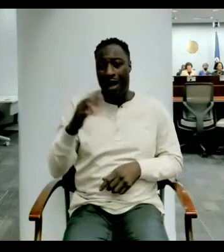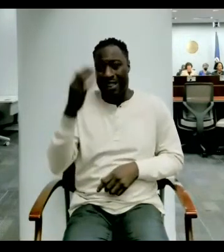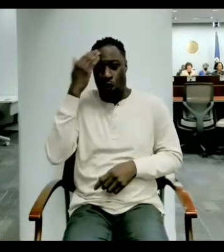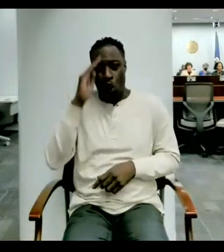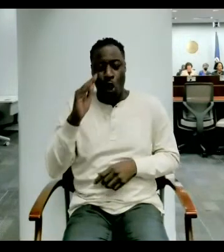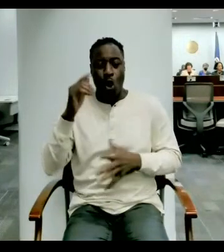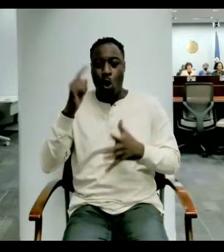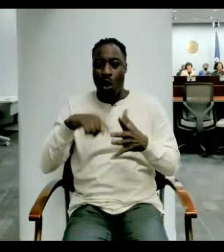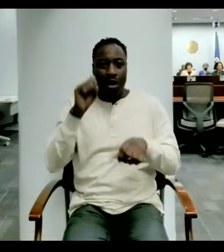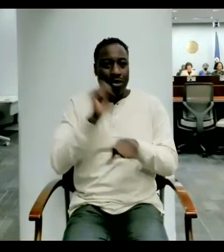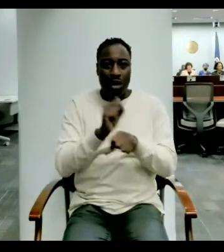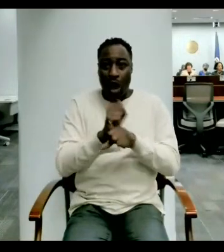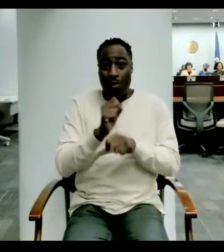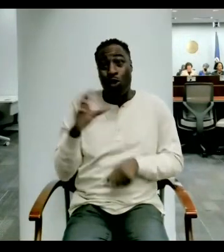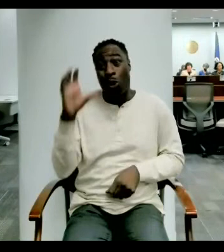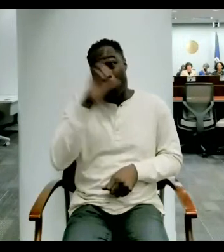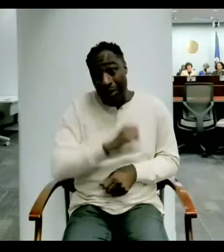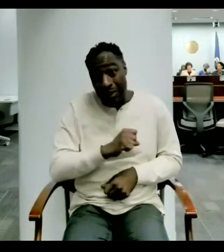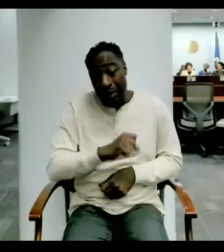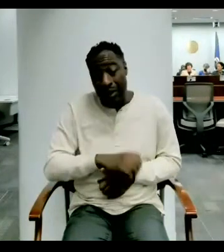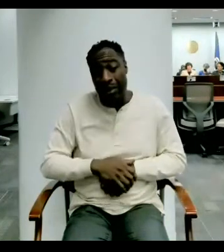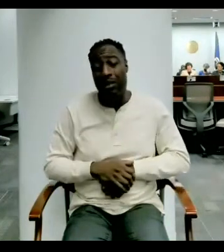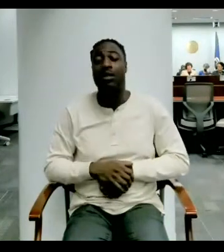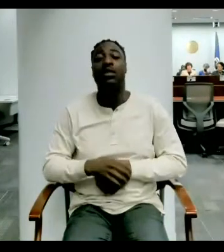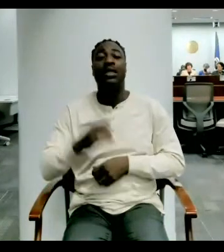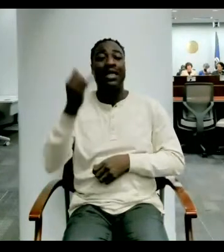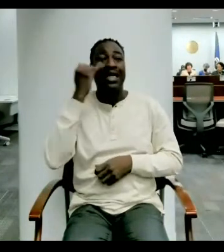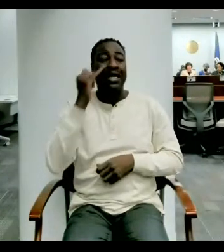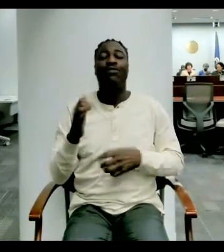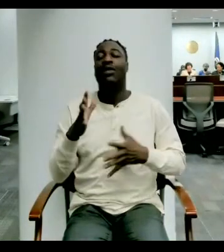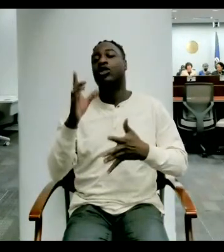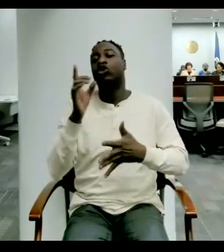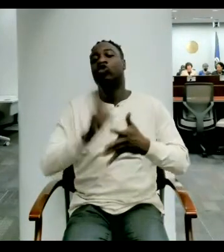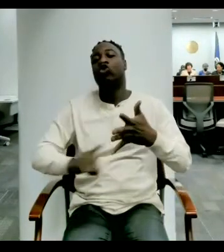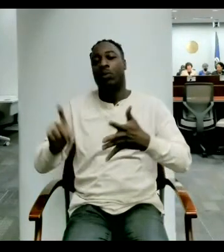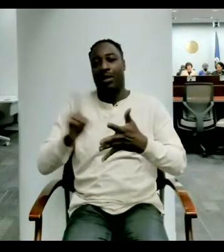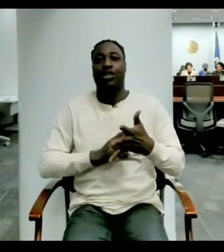are not being considered for, if there is a discriminatory request. And if somebody